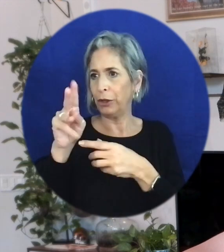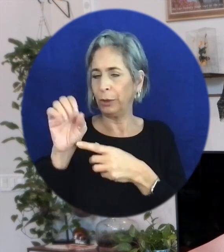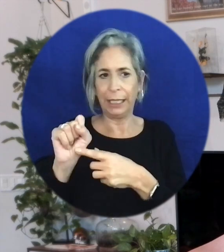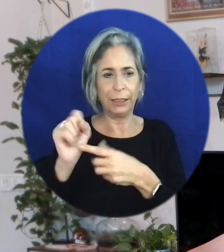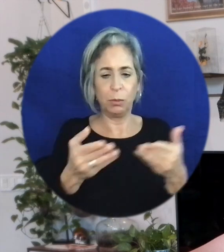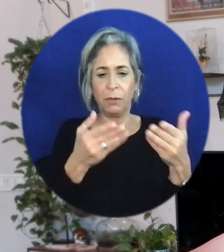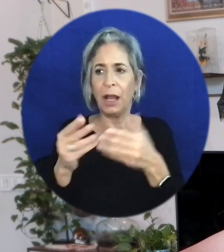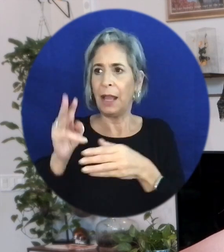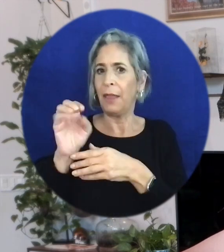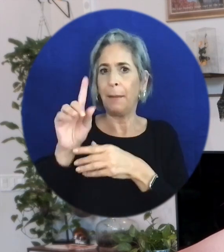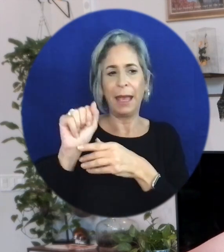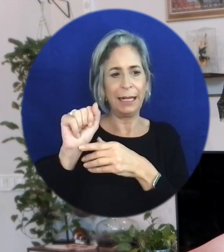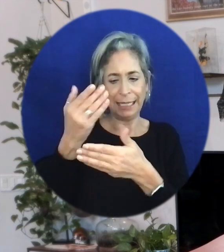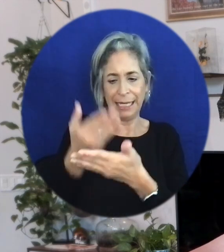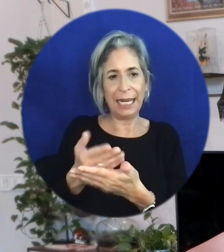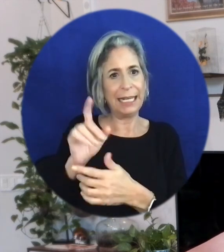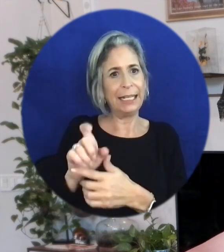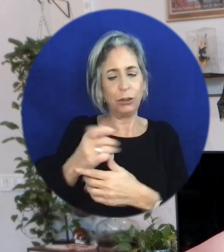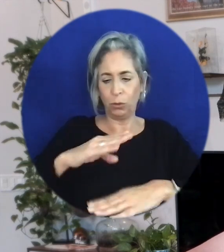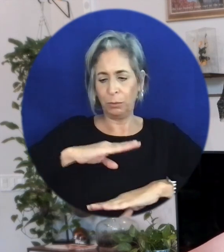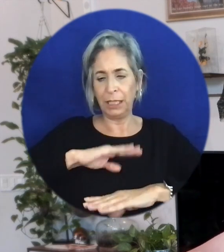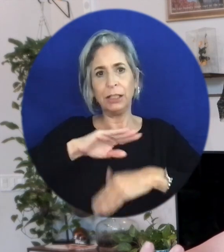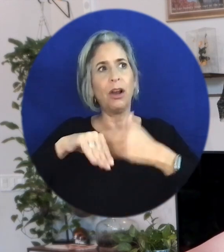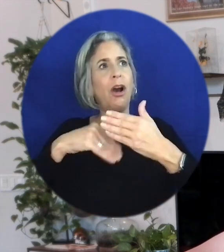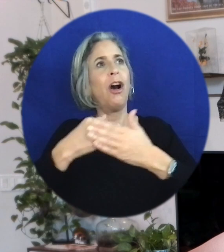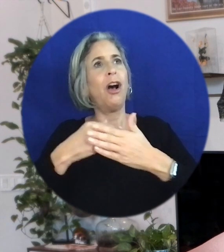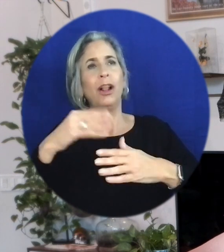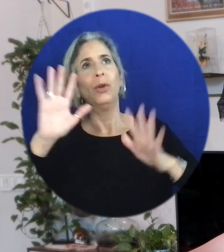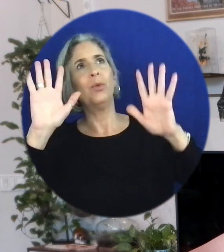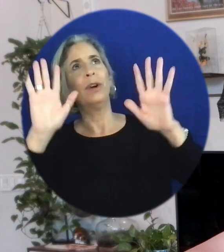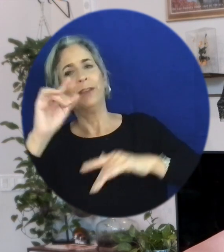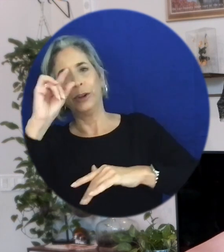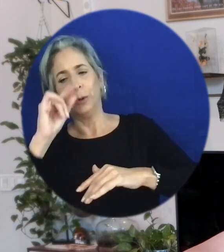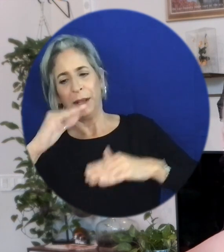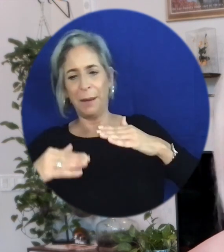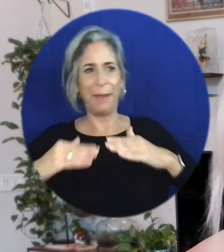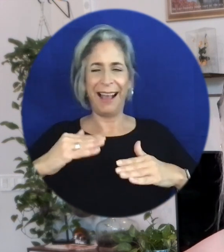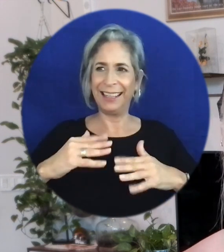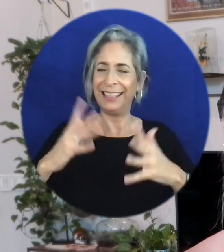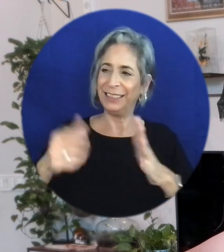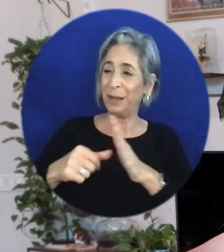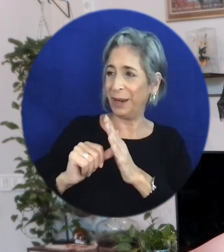and provide the metadata necessary to appease the almighty Google bot. While this is all impressive and ambitious,